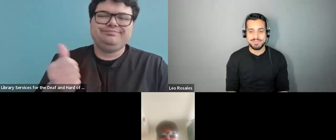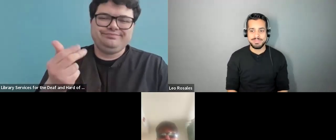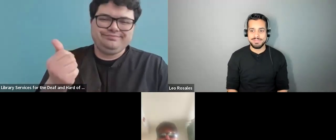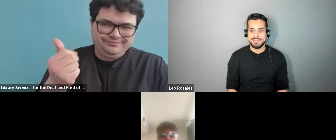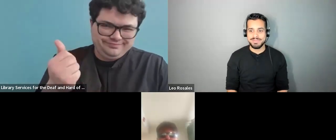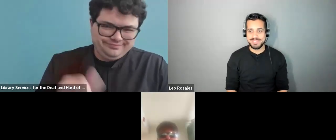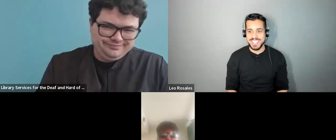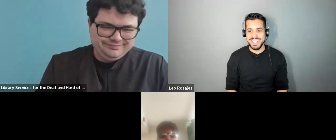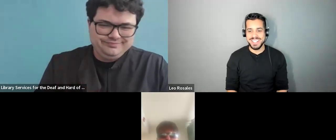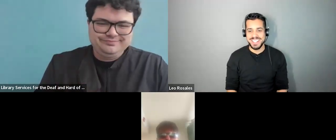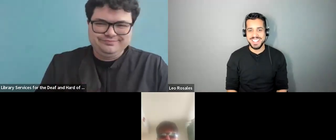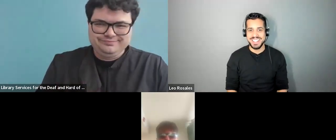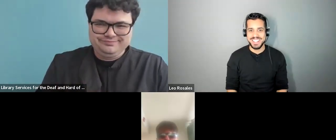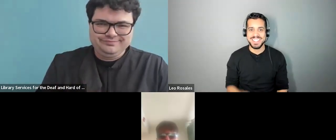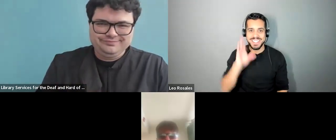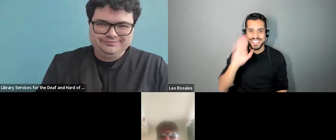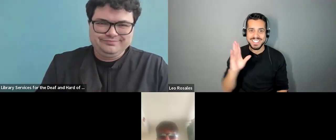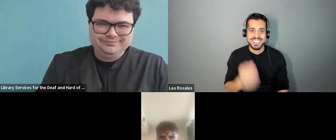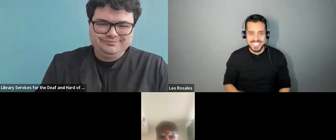We'll be 13 in about--